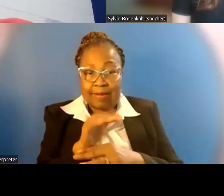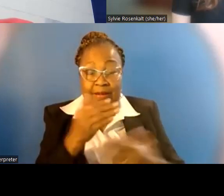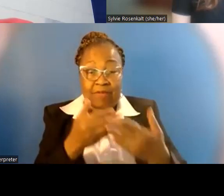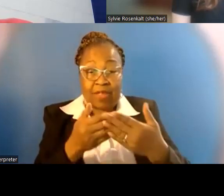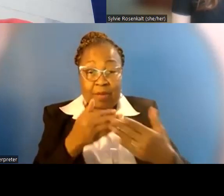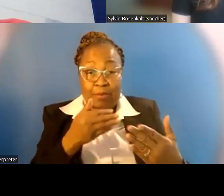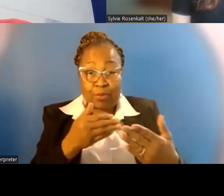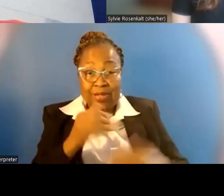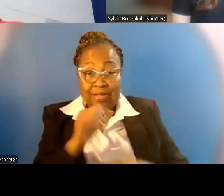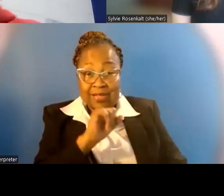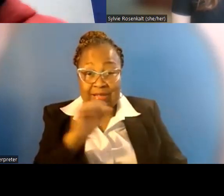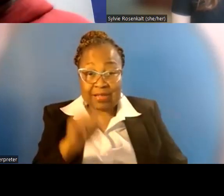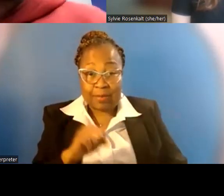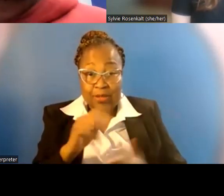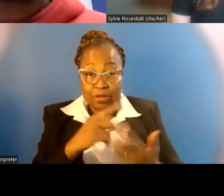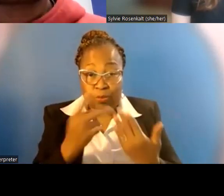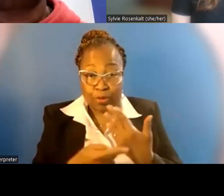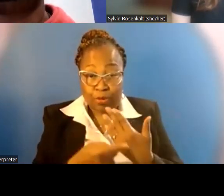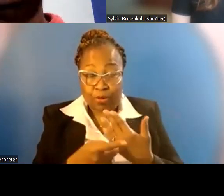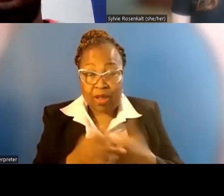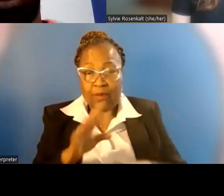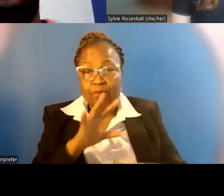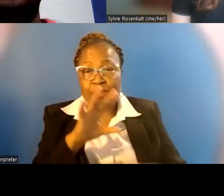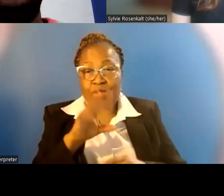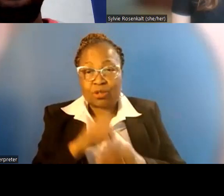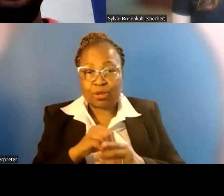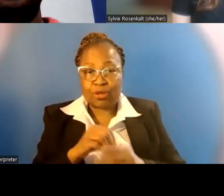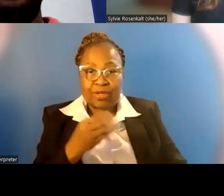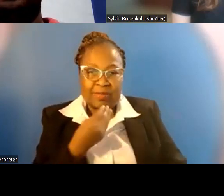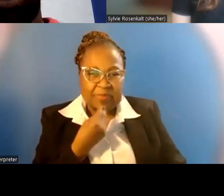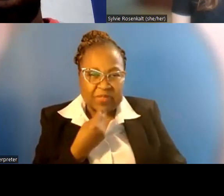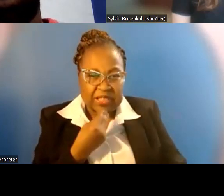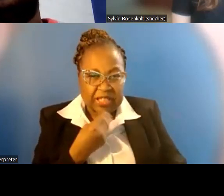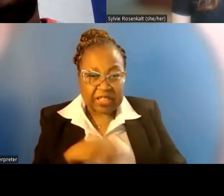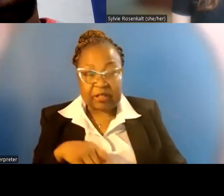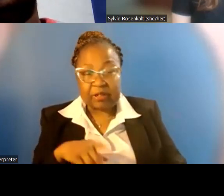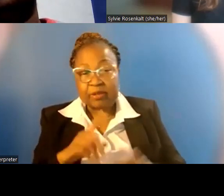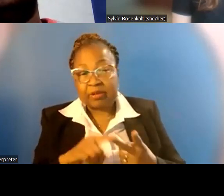which included a dinner, some get to know you things